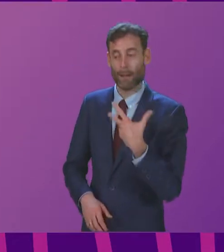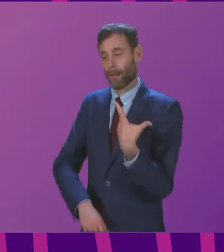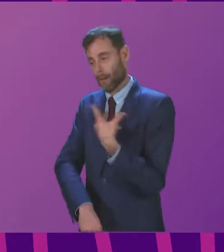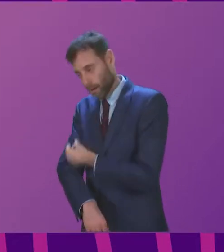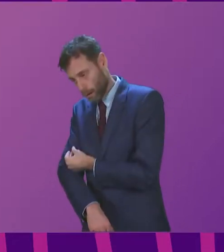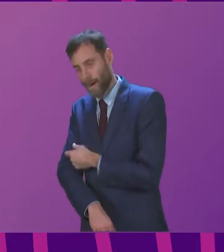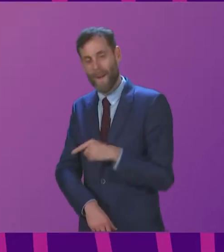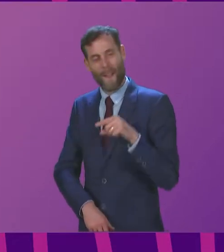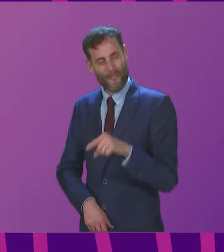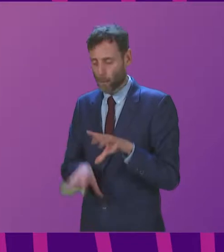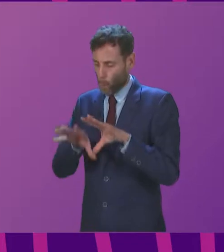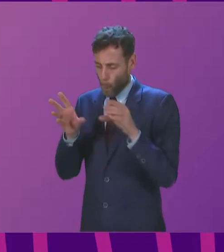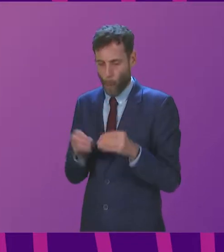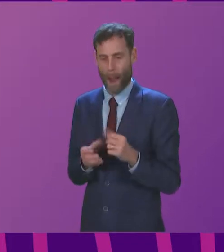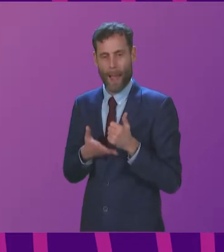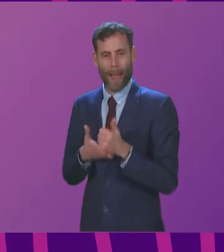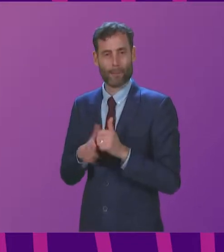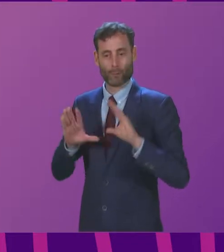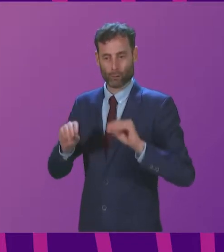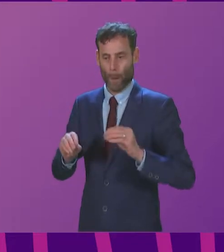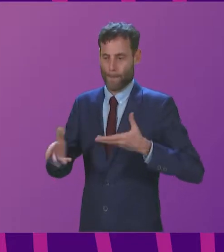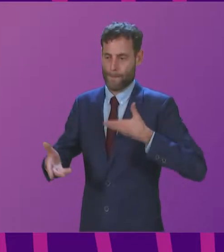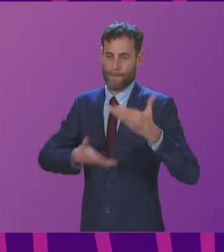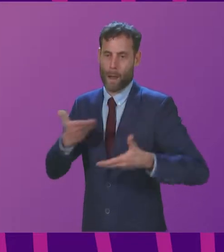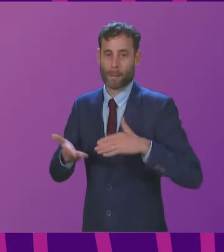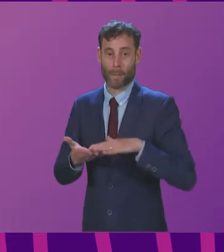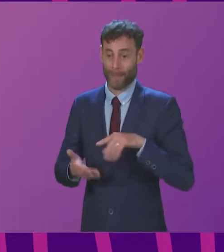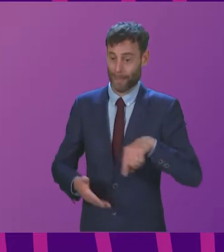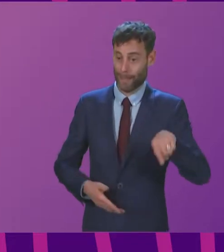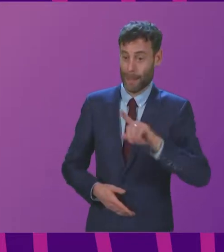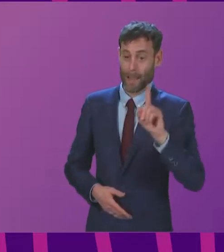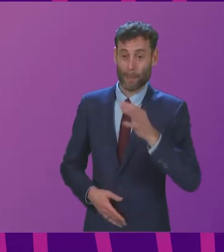and offer at least some degree of reassurance to those who remain at particular risk?